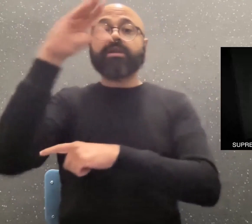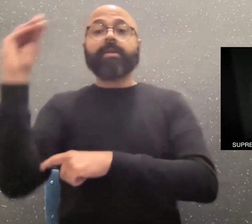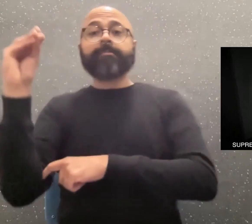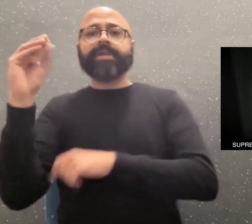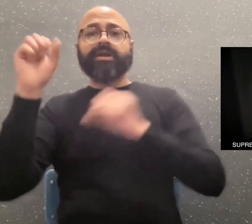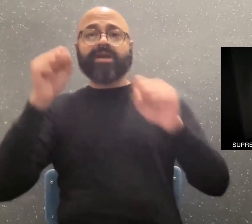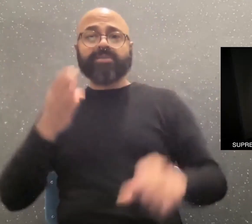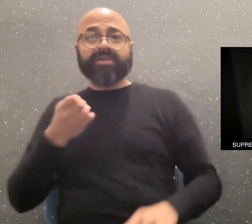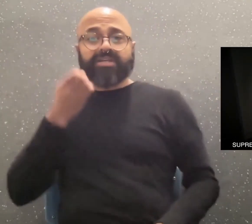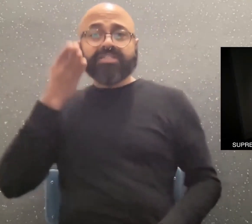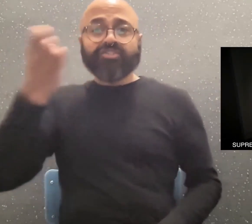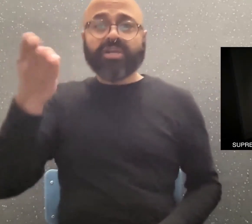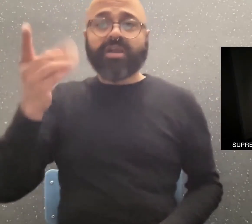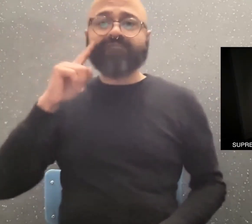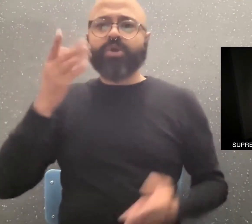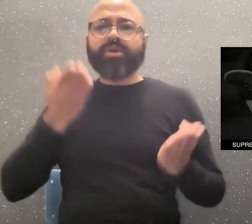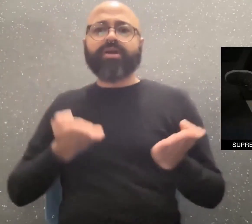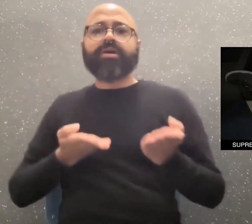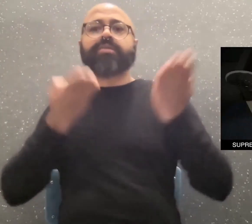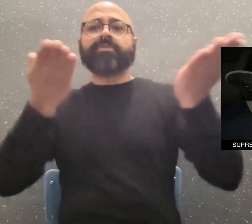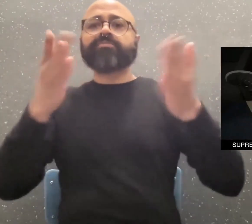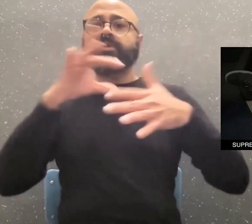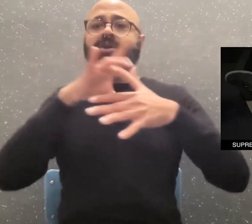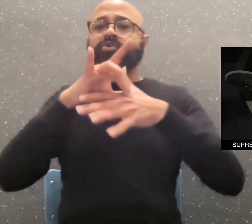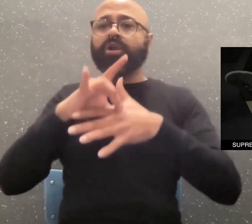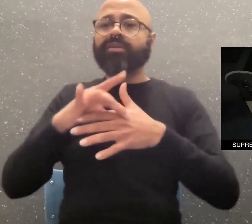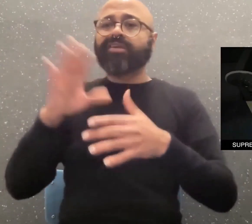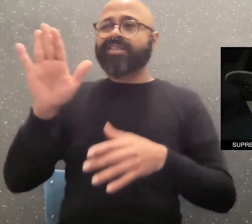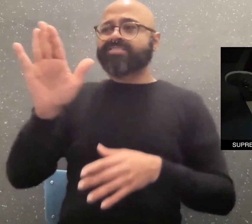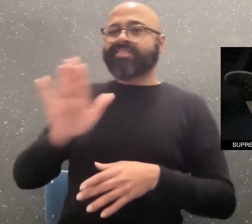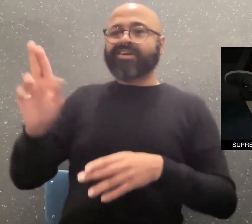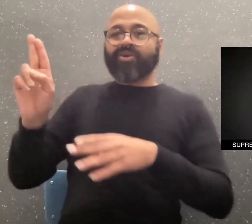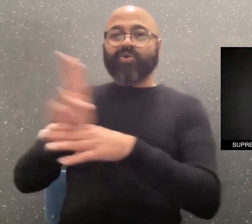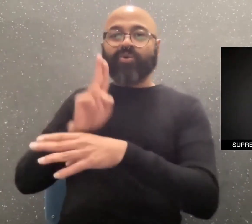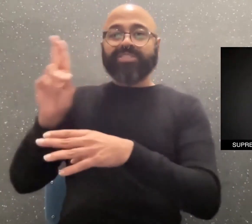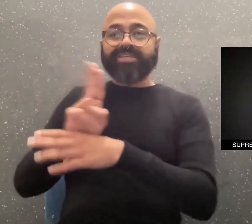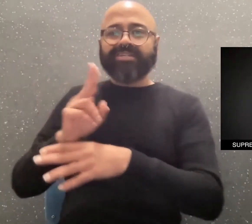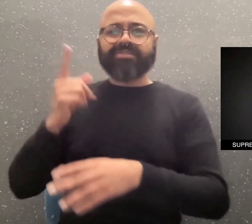and the outcomes could determine whether tech platforms and social media companies can be